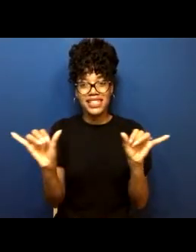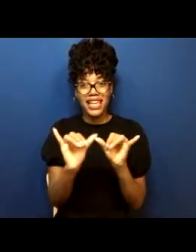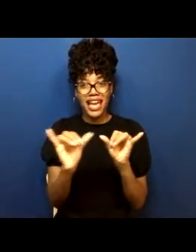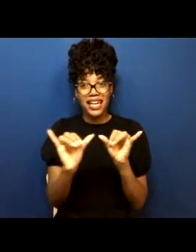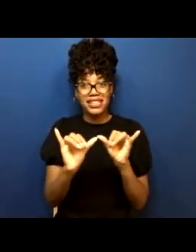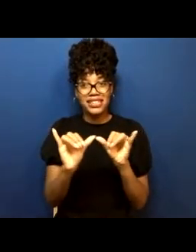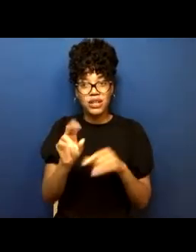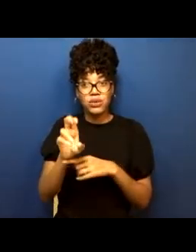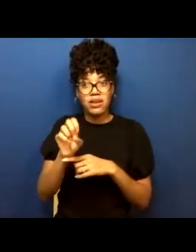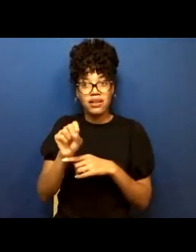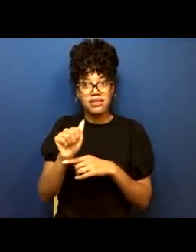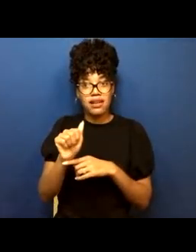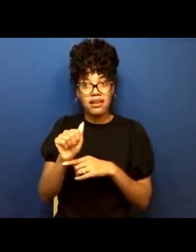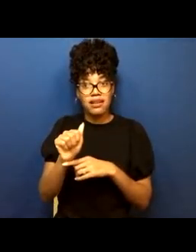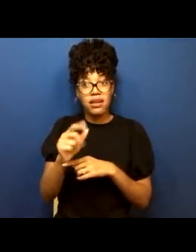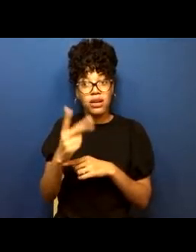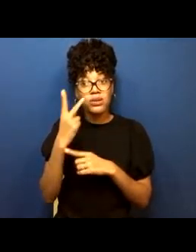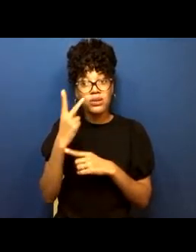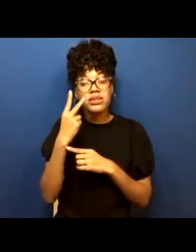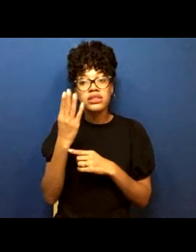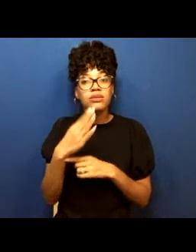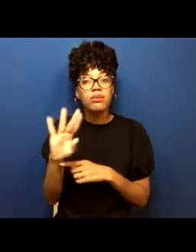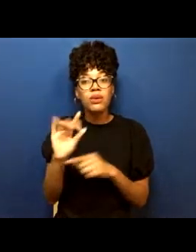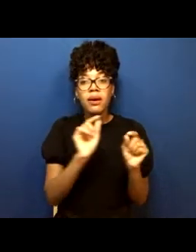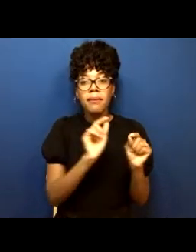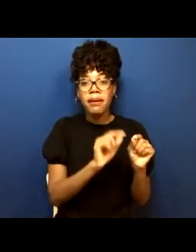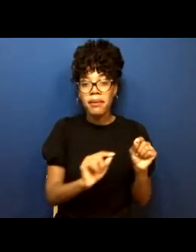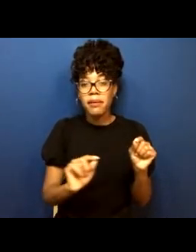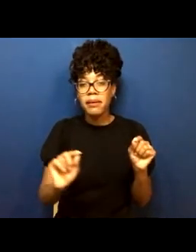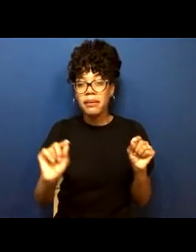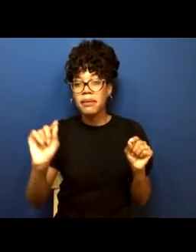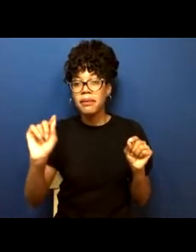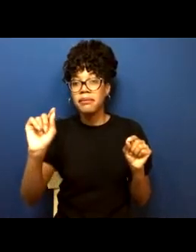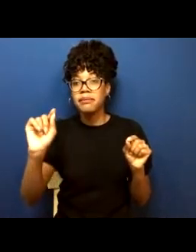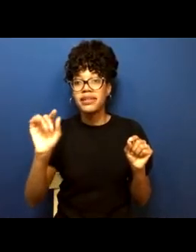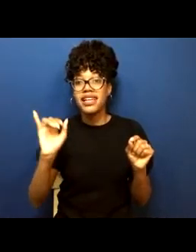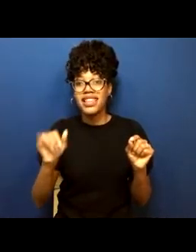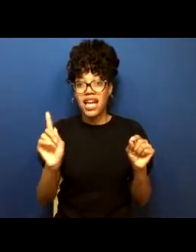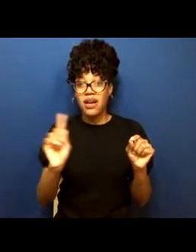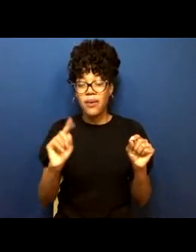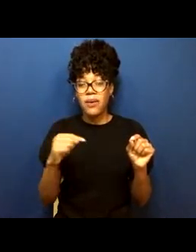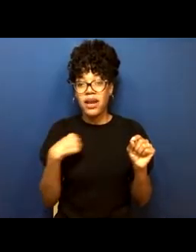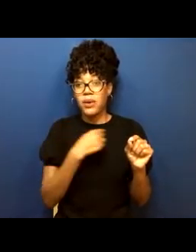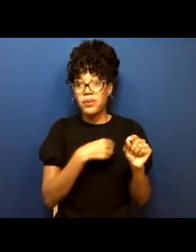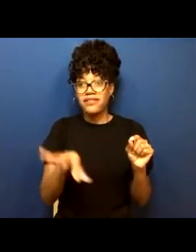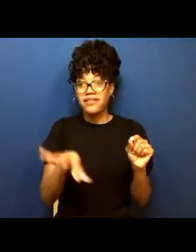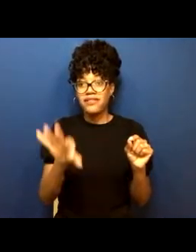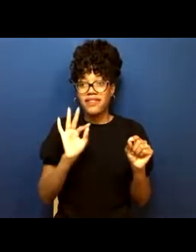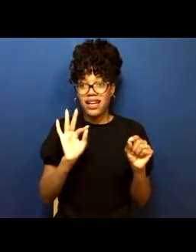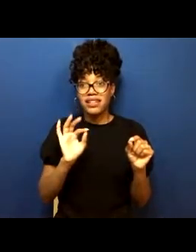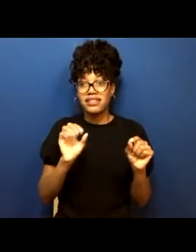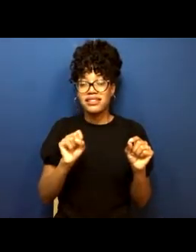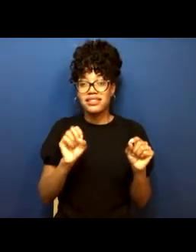And all those little blue dots on the bottom Southern coastline there are sites where we find Steller's sea lions and Northern fur seals.